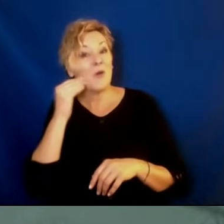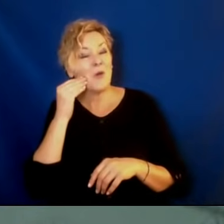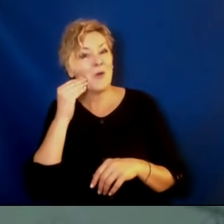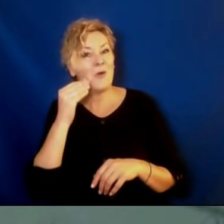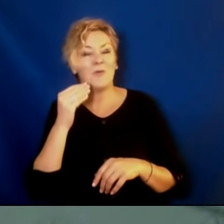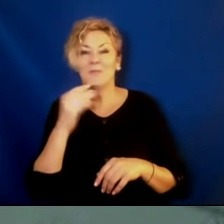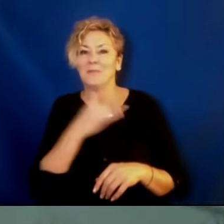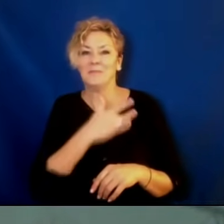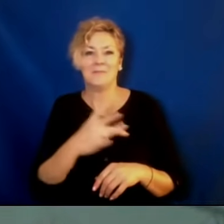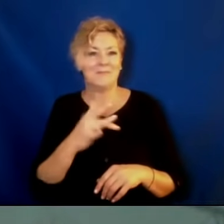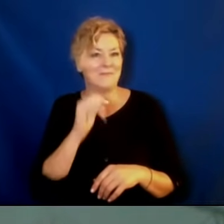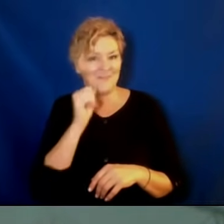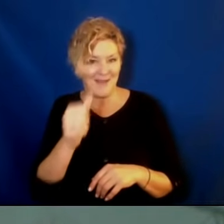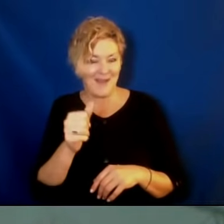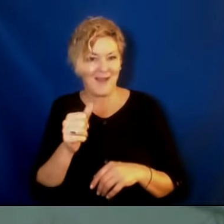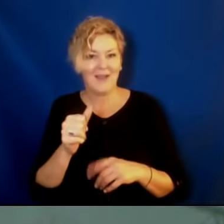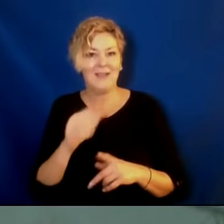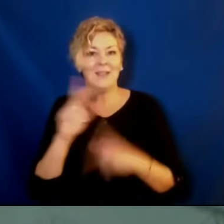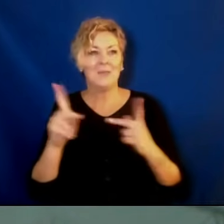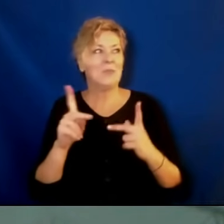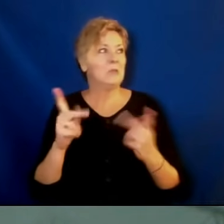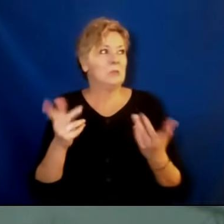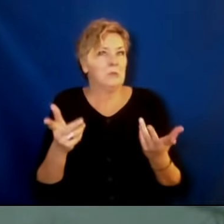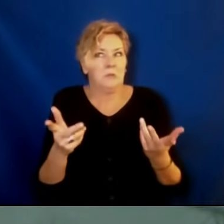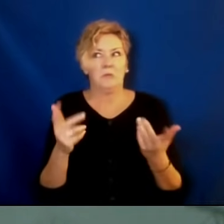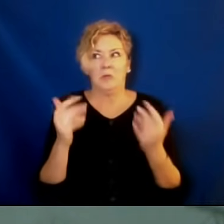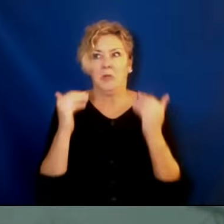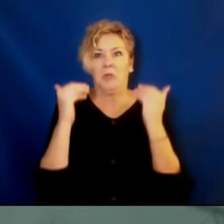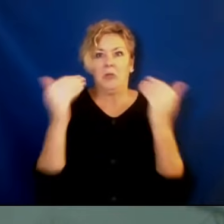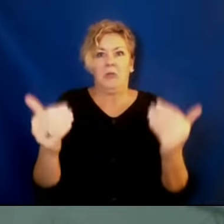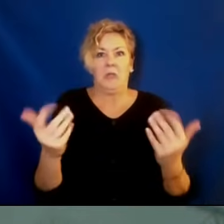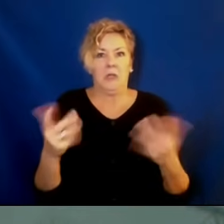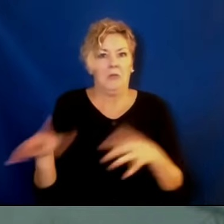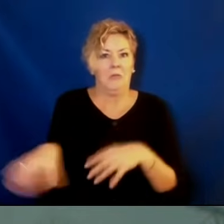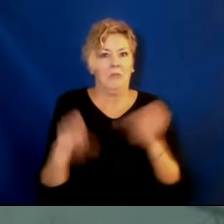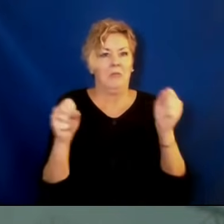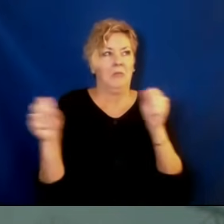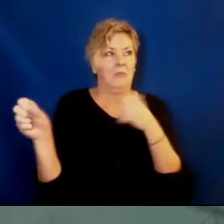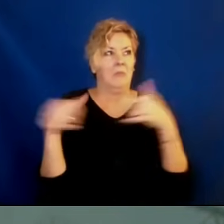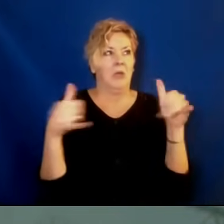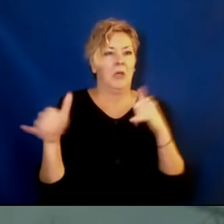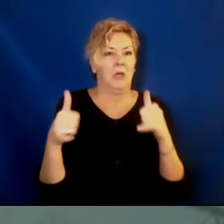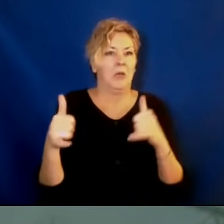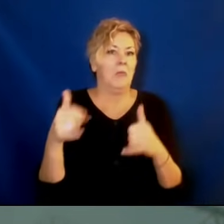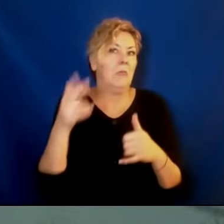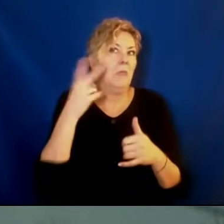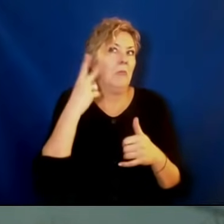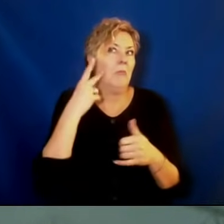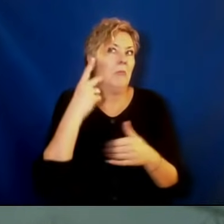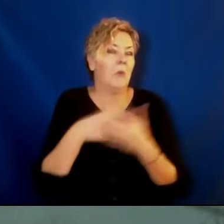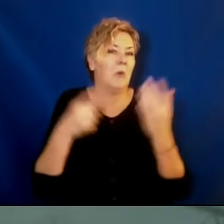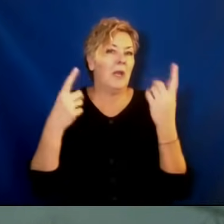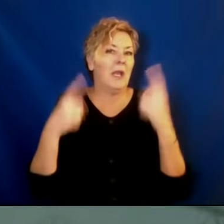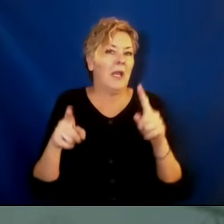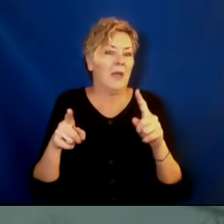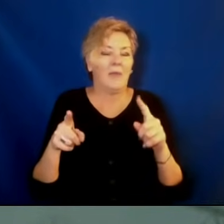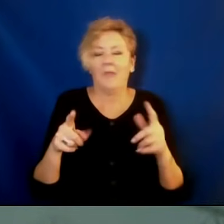place. Those are the reasons we want to keep numbers of small in areas where there is transmission